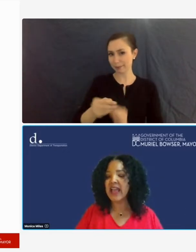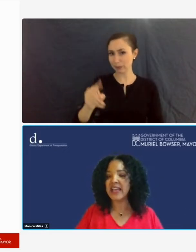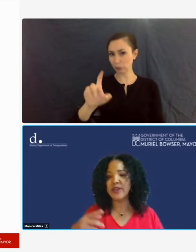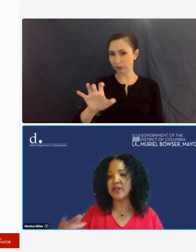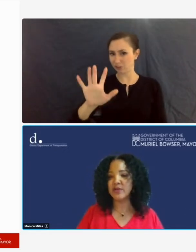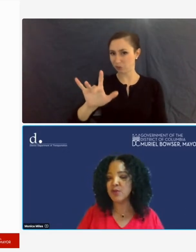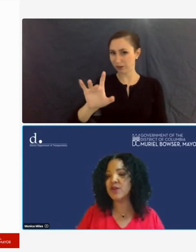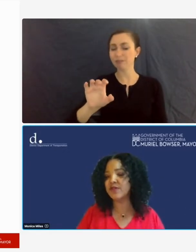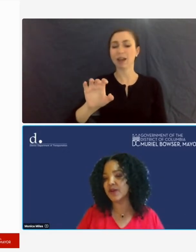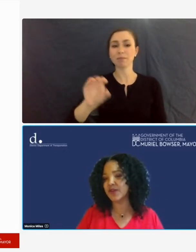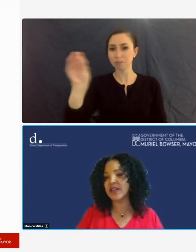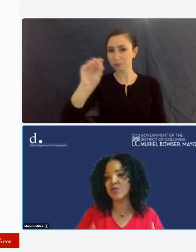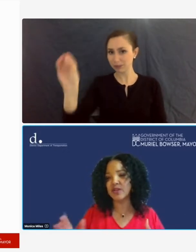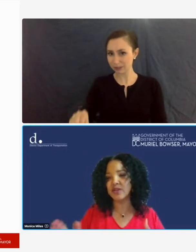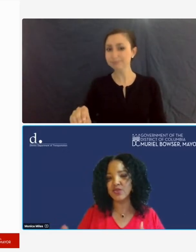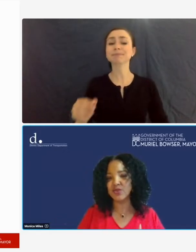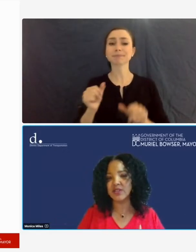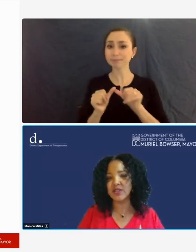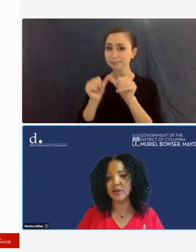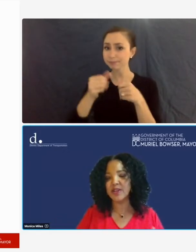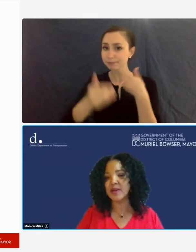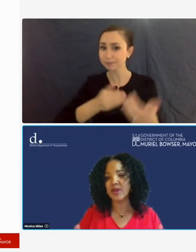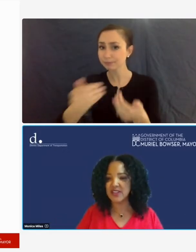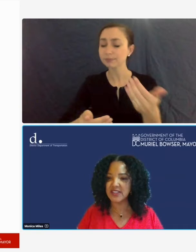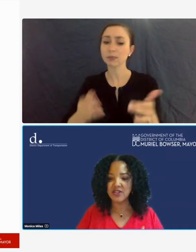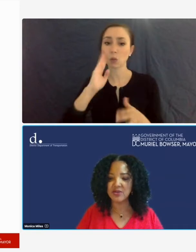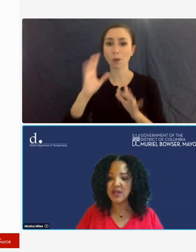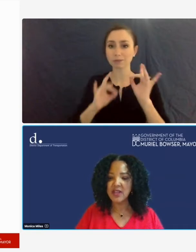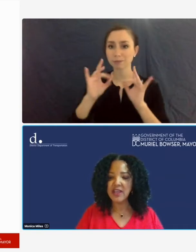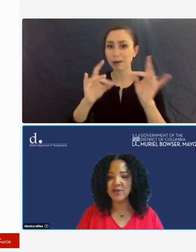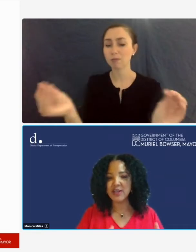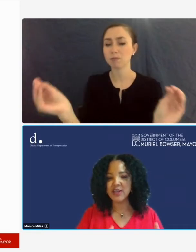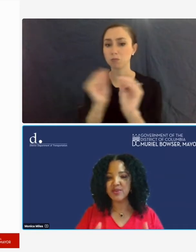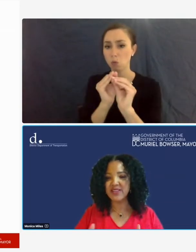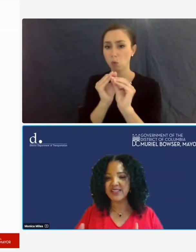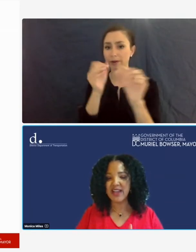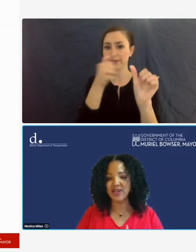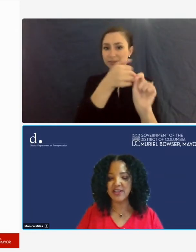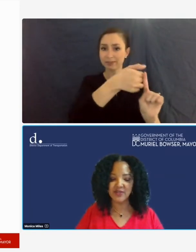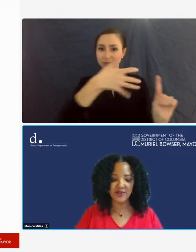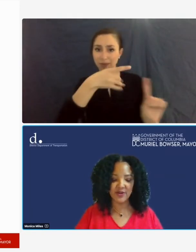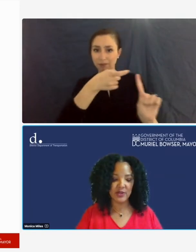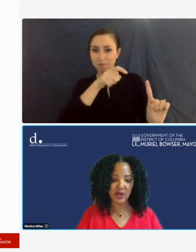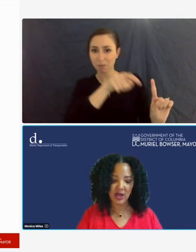as we move on further and we'll eventually you know pick up on this and do and kind of bring this calculation further along